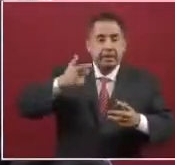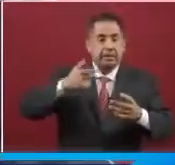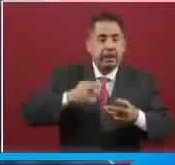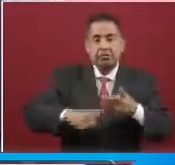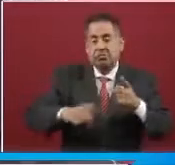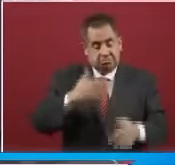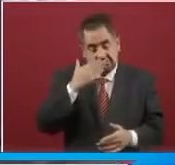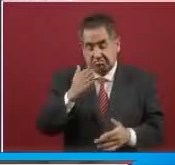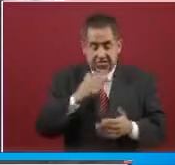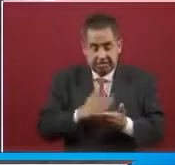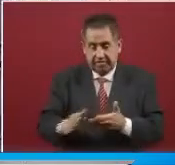4. Memorandum